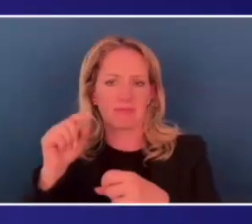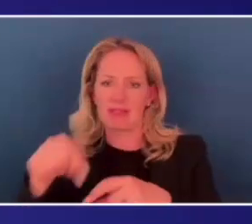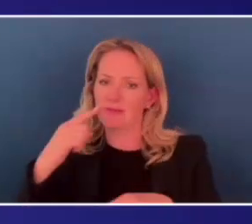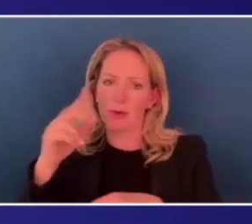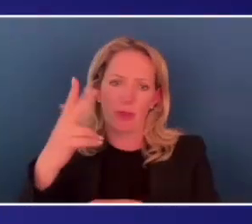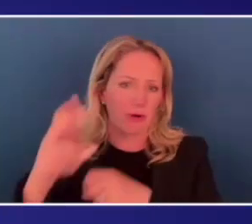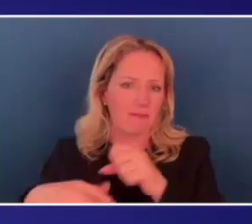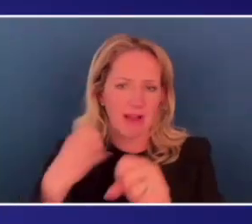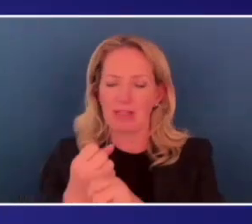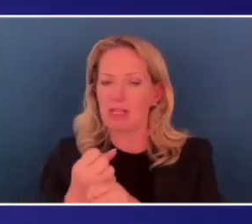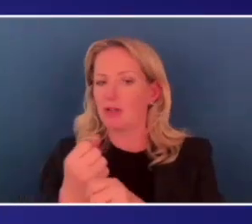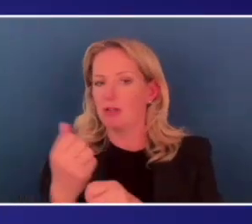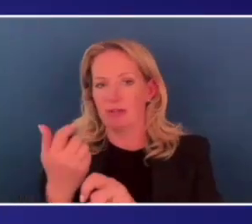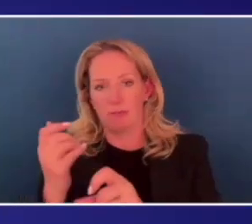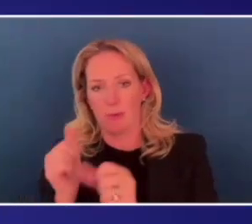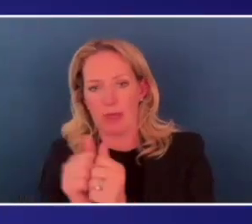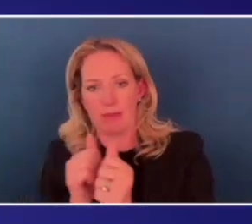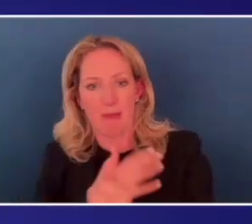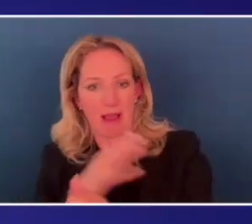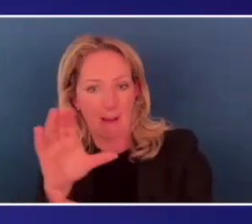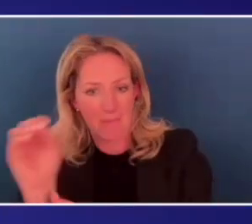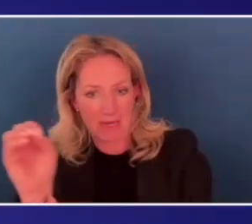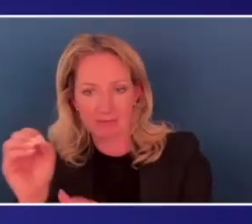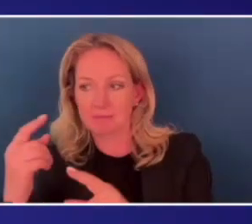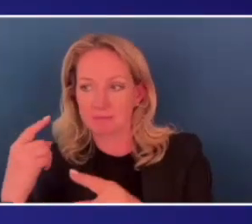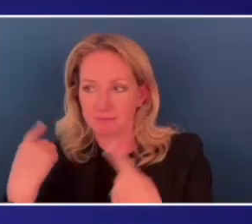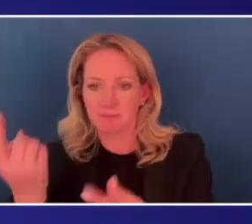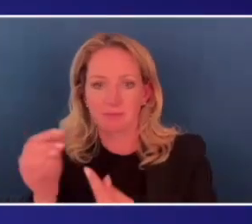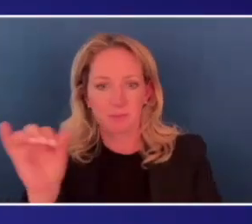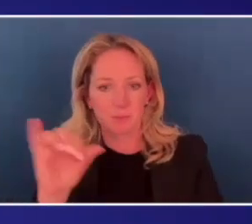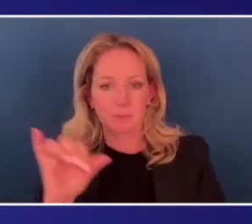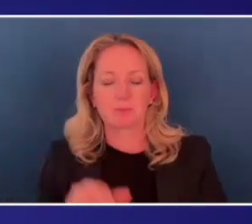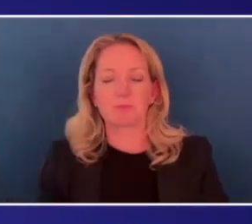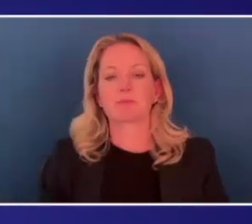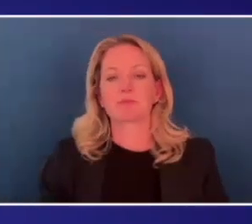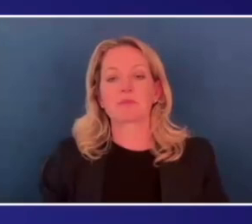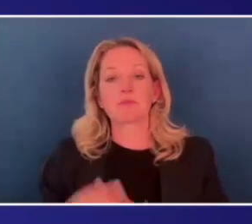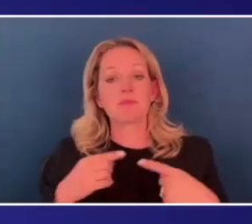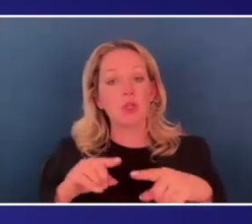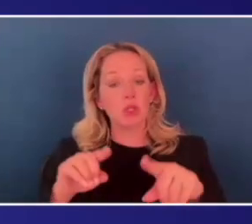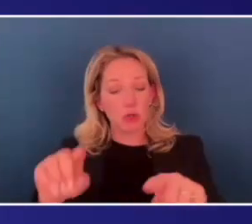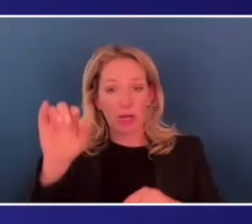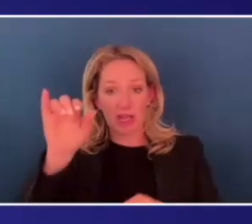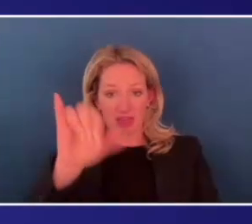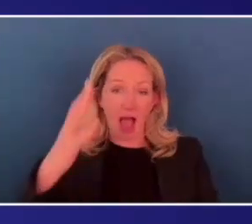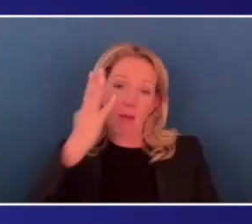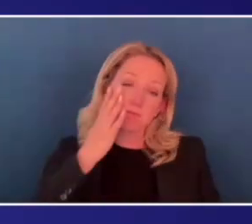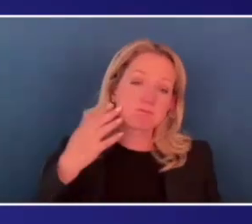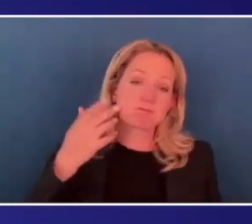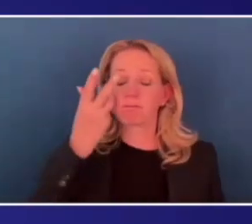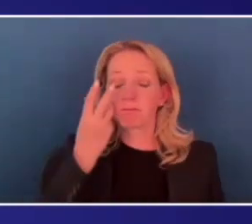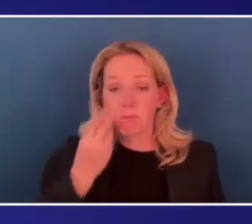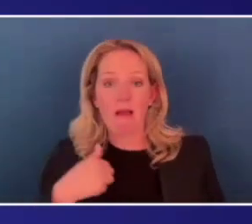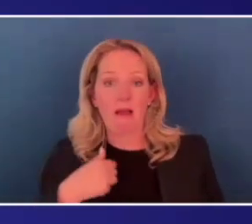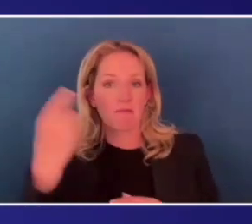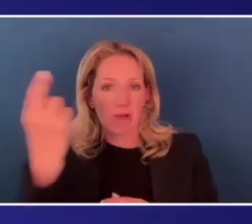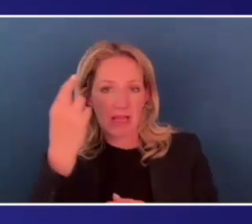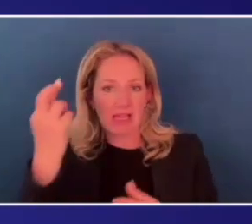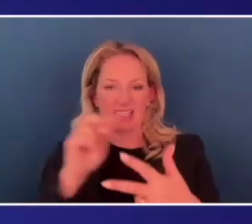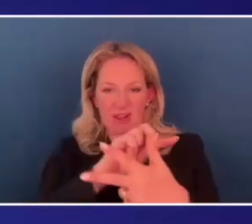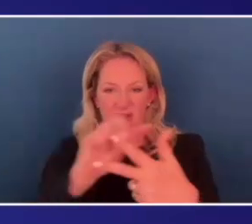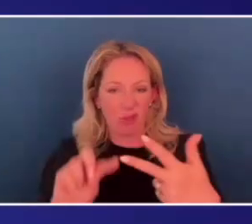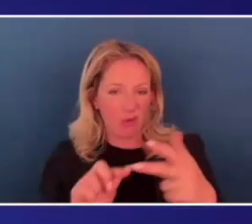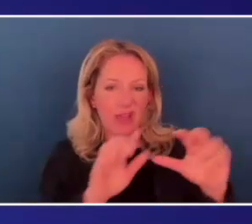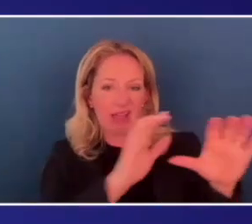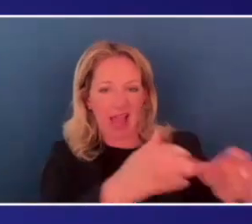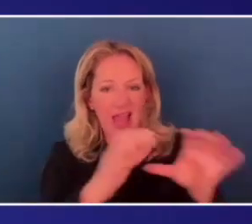So during that time. What I have discovered is that there's basically 3 categories of people who either pay or default.